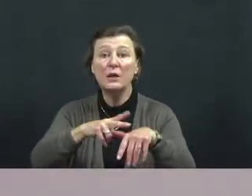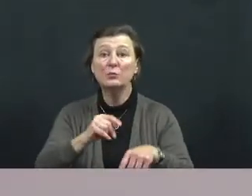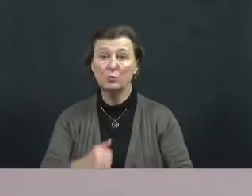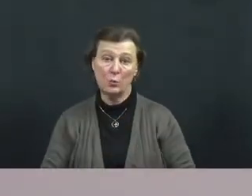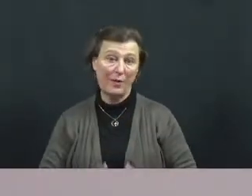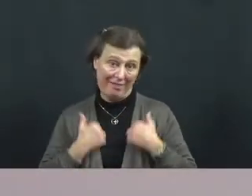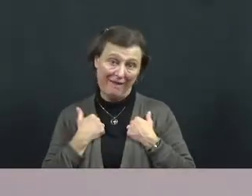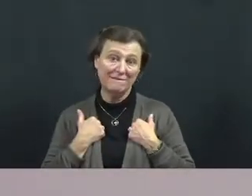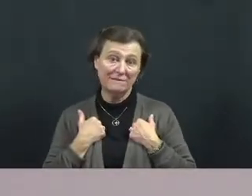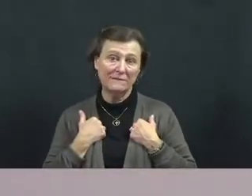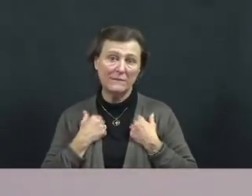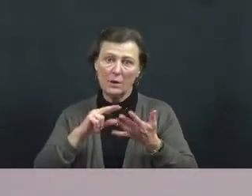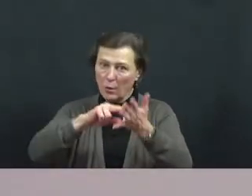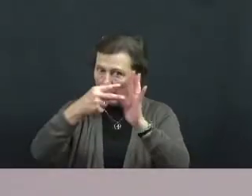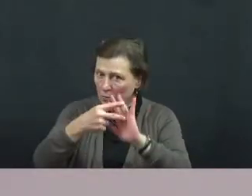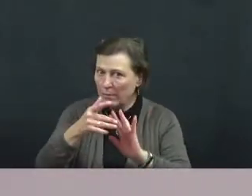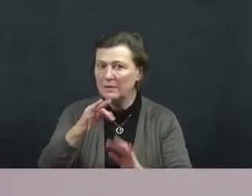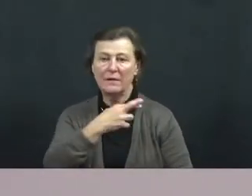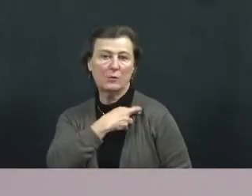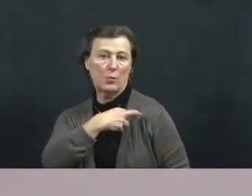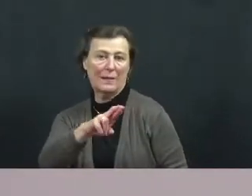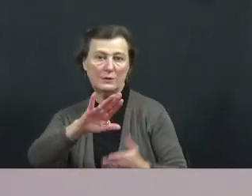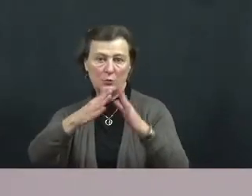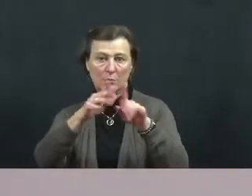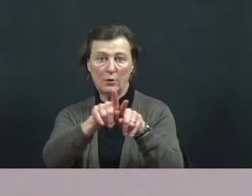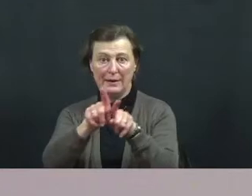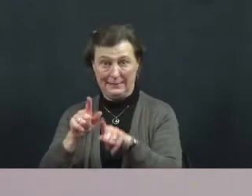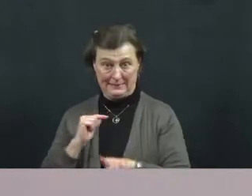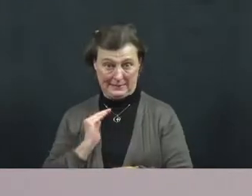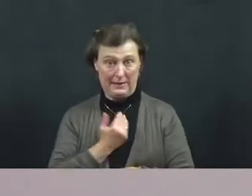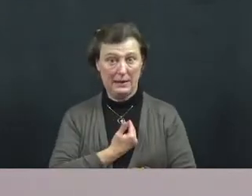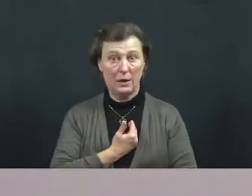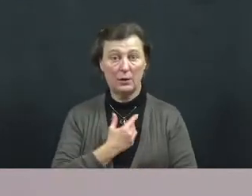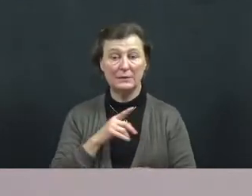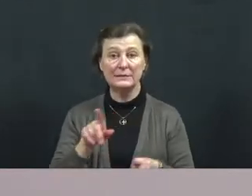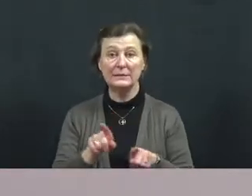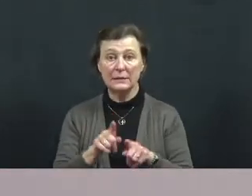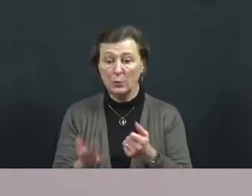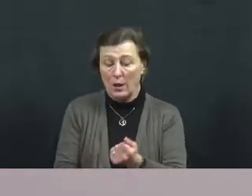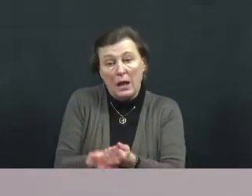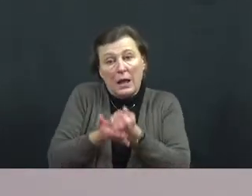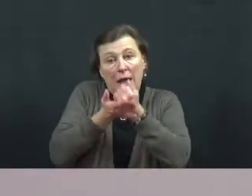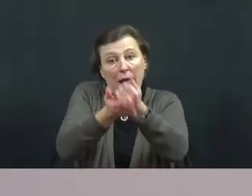The great purpose of a religious community, such as ours, is to enable us to realize our